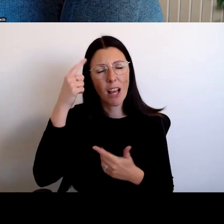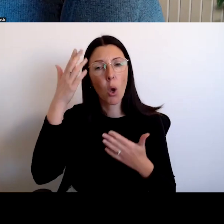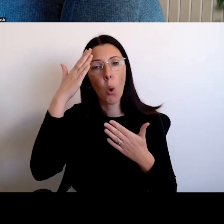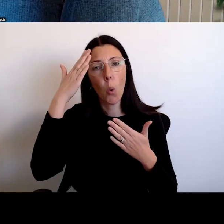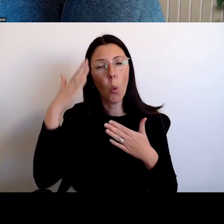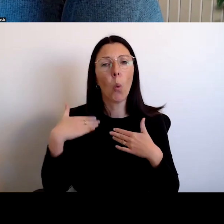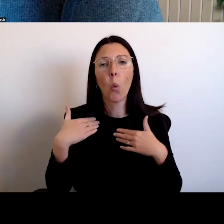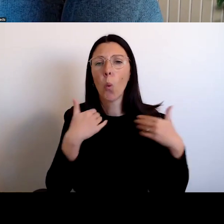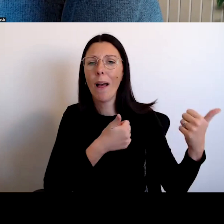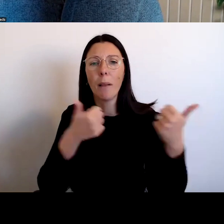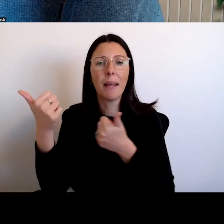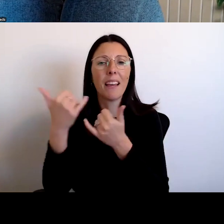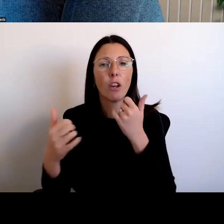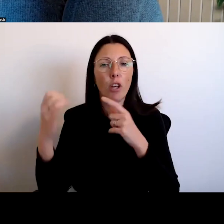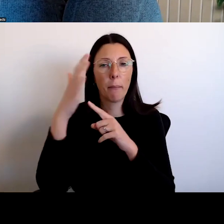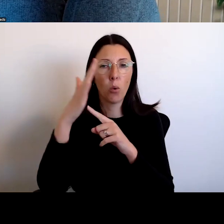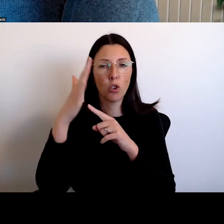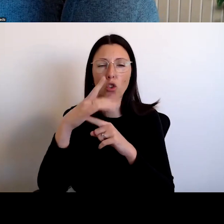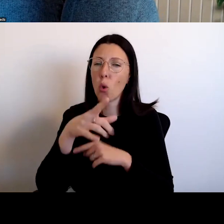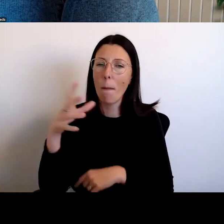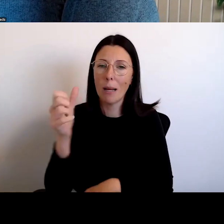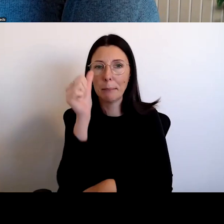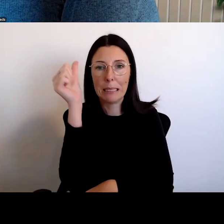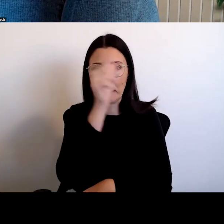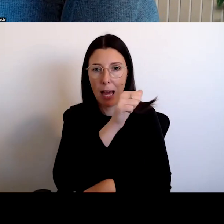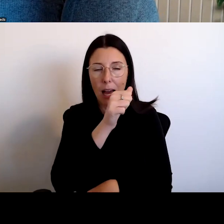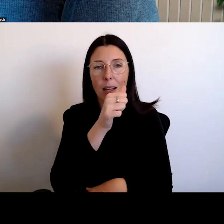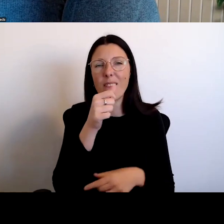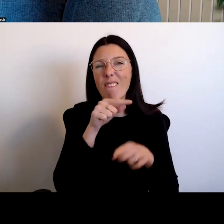strategic about your approaches. We have heard from David and Autumn,